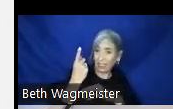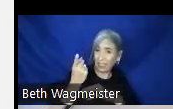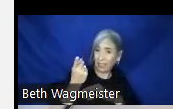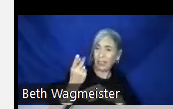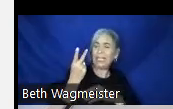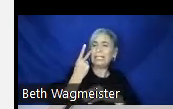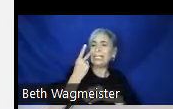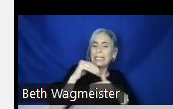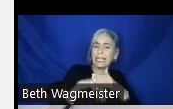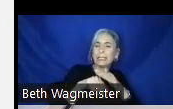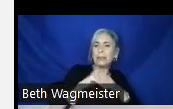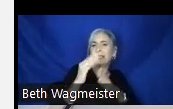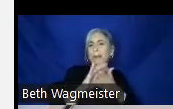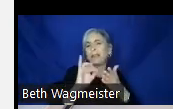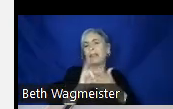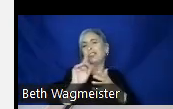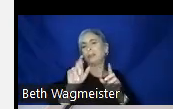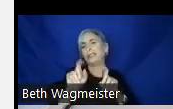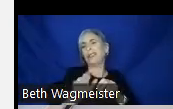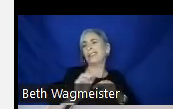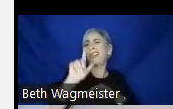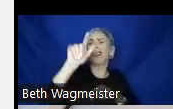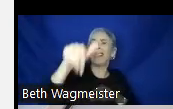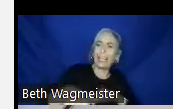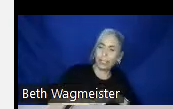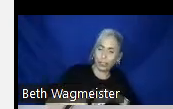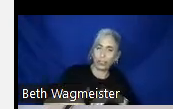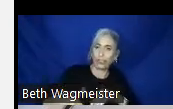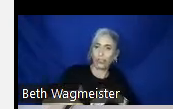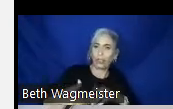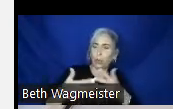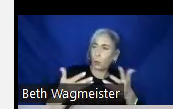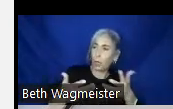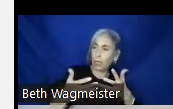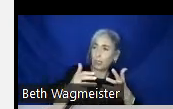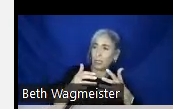accessibility as something that should be tested afterwards. So ... is this I mean, I think